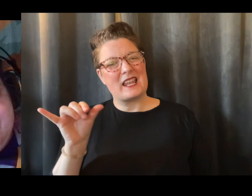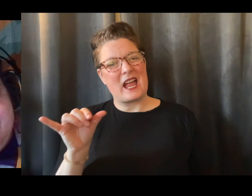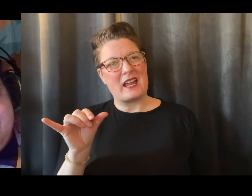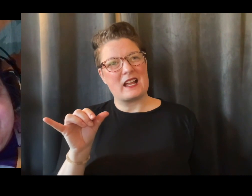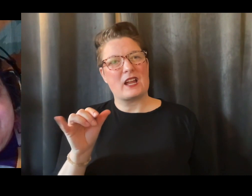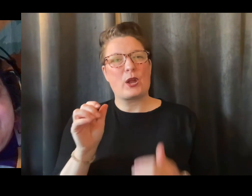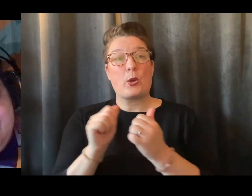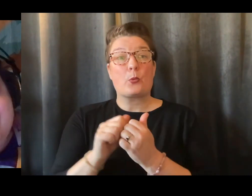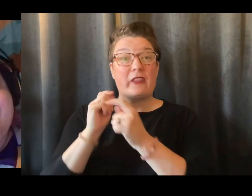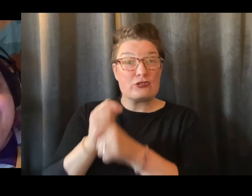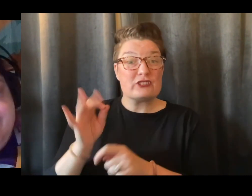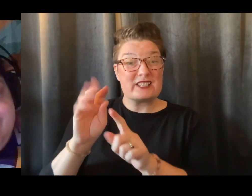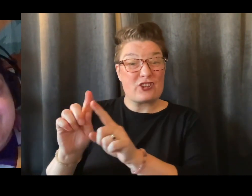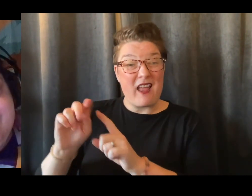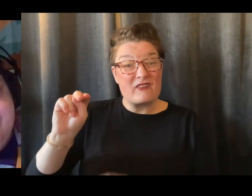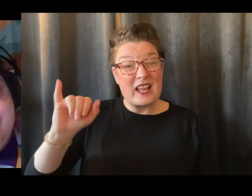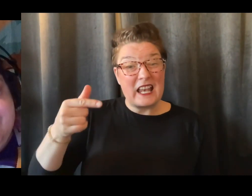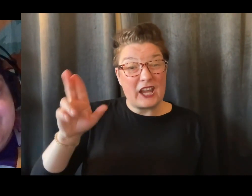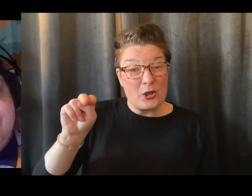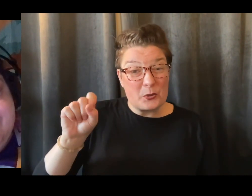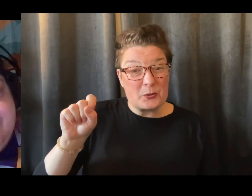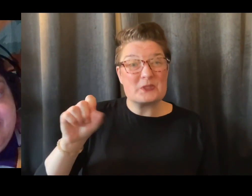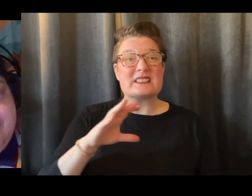Jna: Uh, keening, grieving, that we would, we would say, oh, this